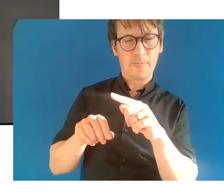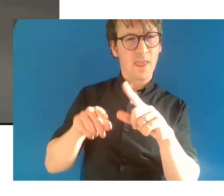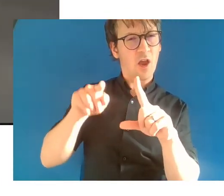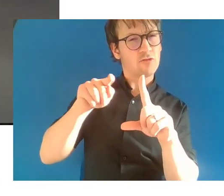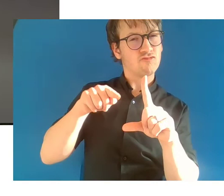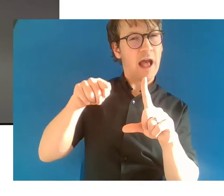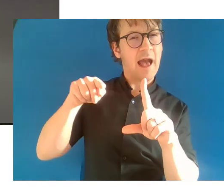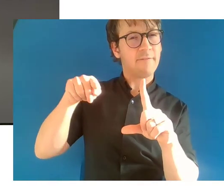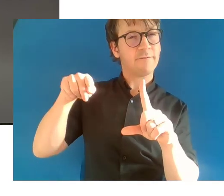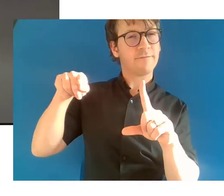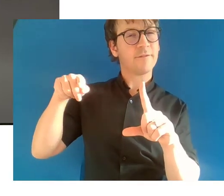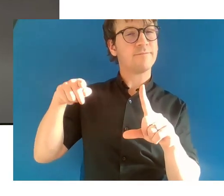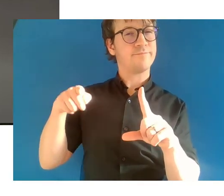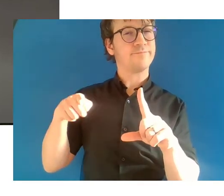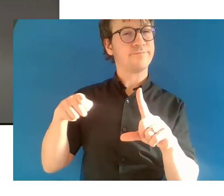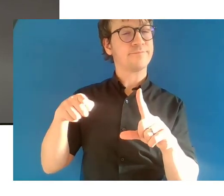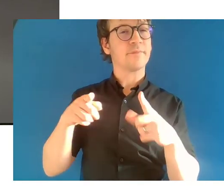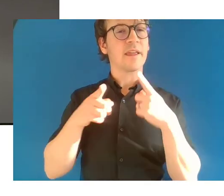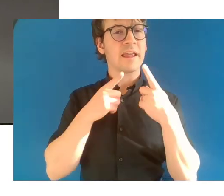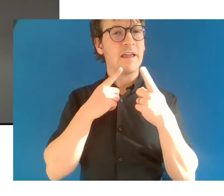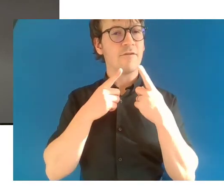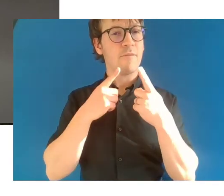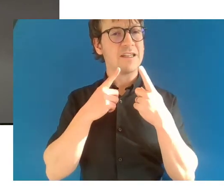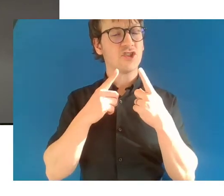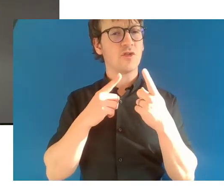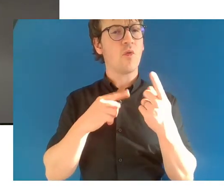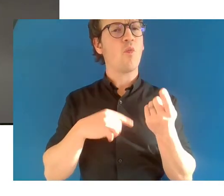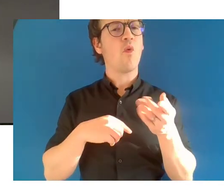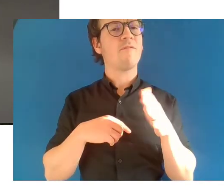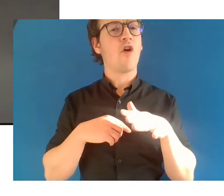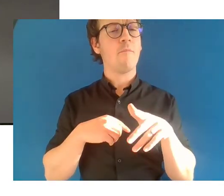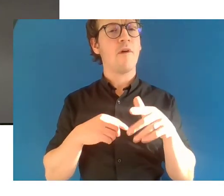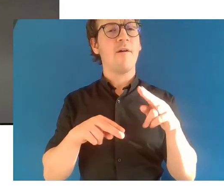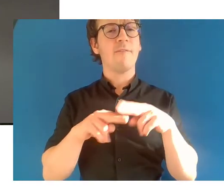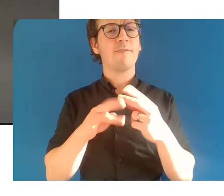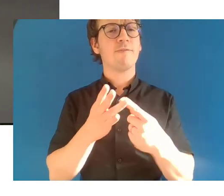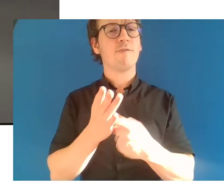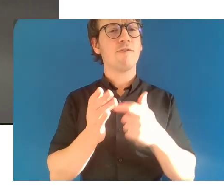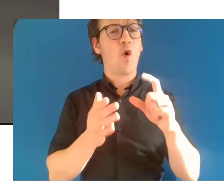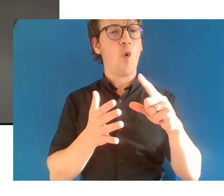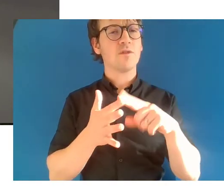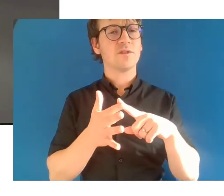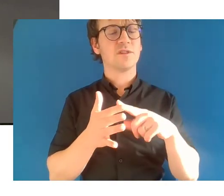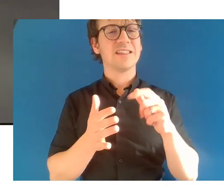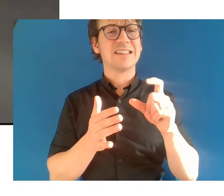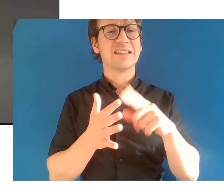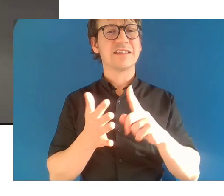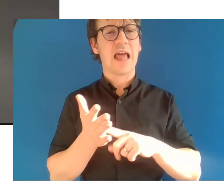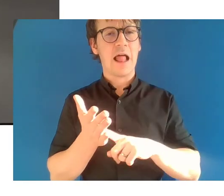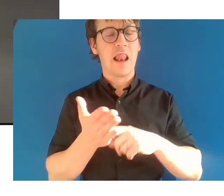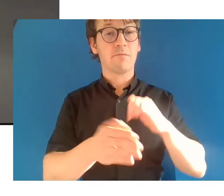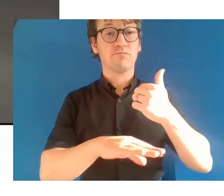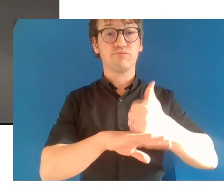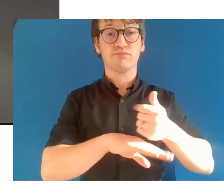see some graphs there. This is the data from [force 18:44] cells which are mounted on the robot.